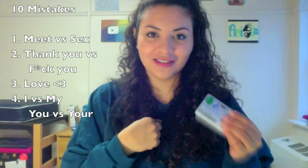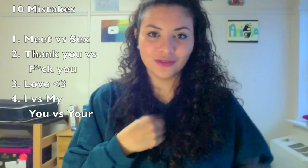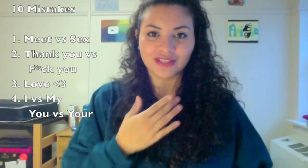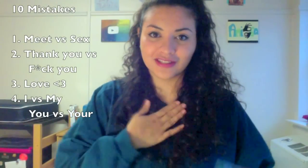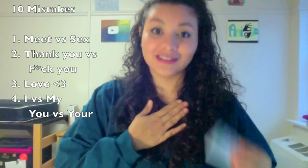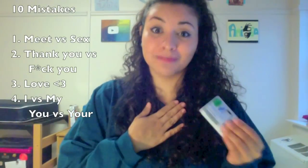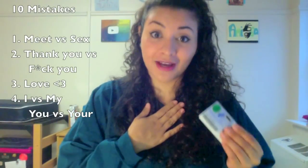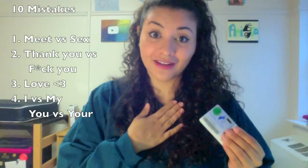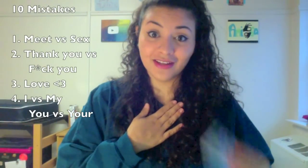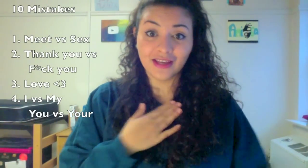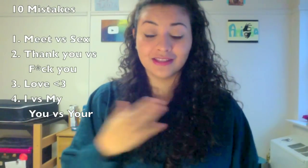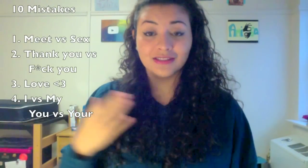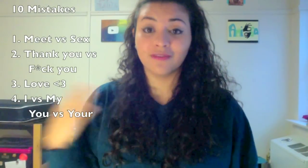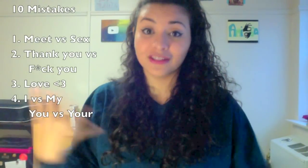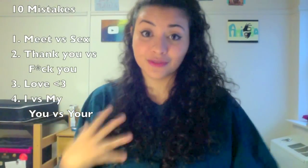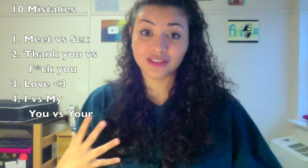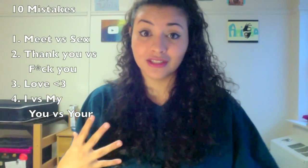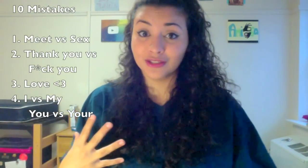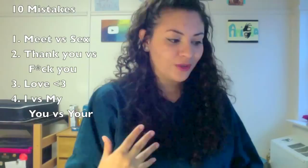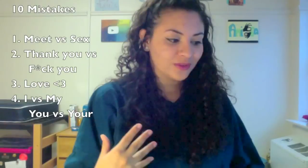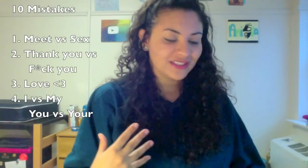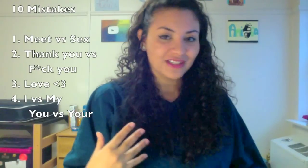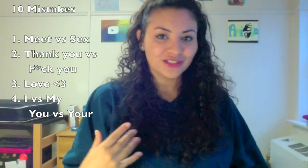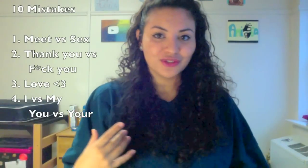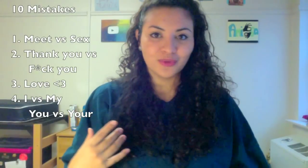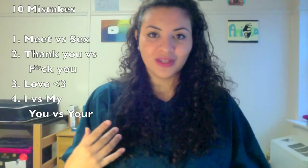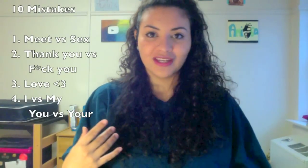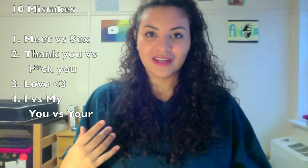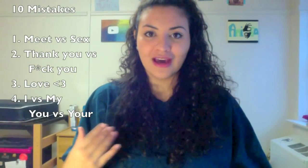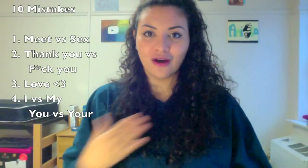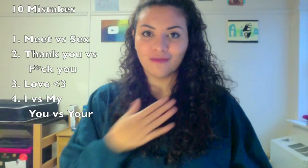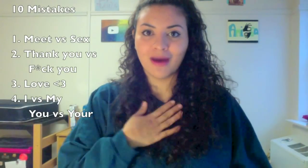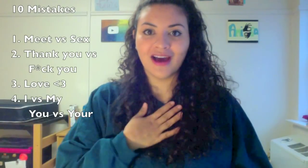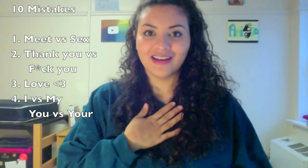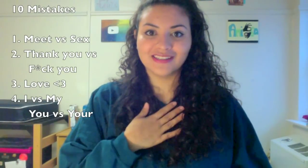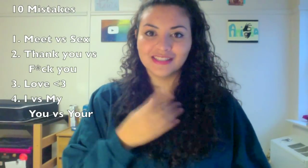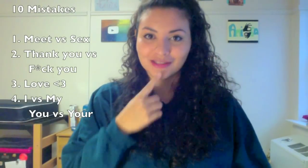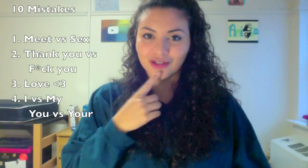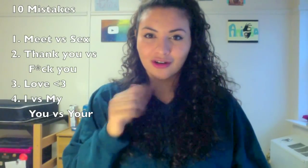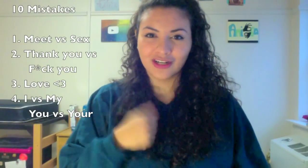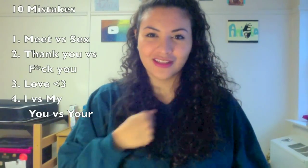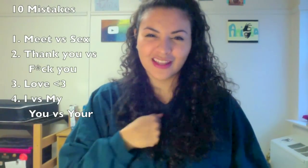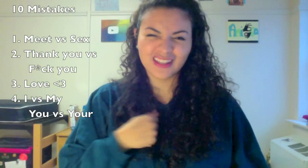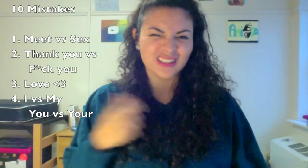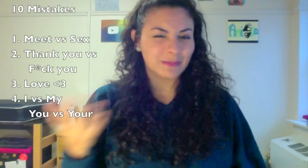ID. You say this is mine and Vice versa. You dont say is it too late now my say sorry.